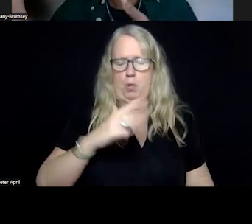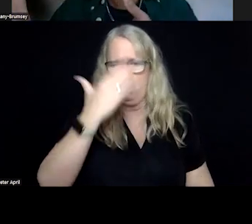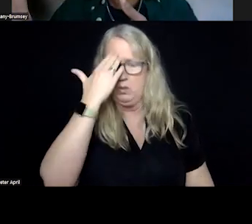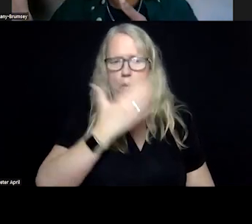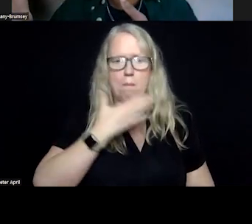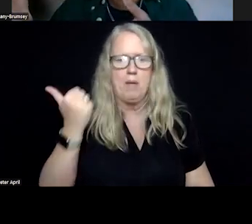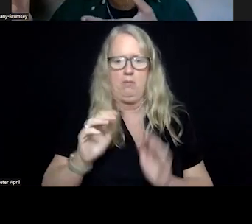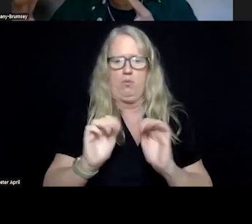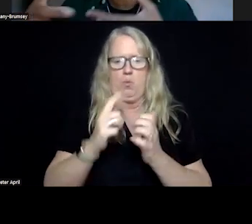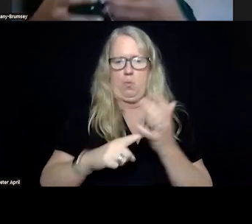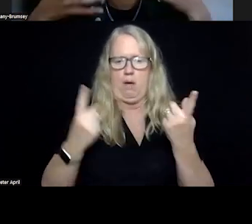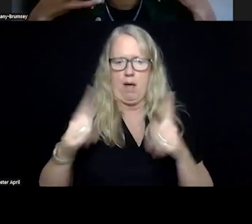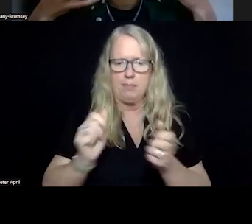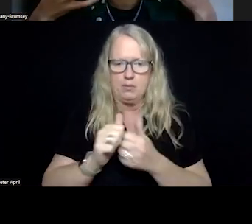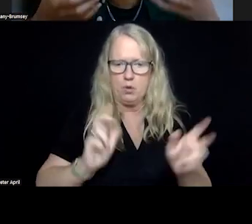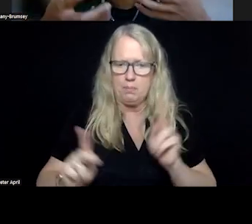HAPPENS WITH PEOPLE WITH MENTAL HEALTH NEEDS AND WHAT THE NEEDS